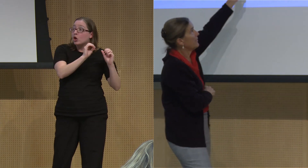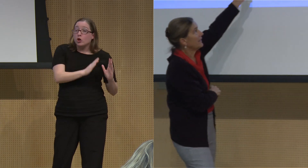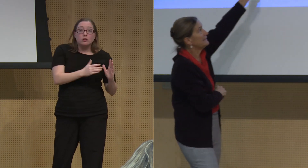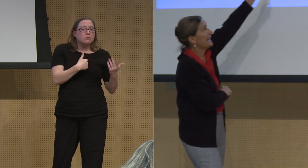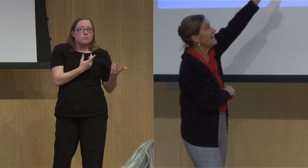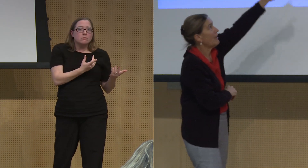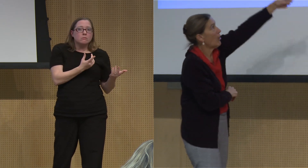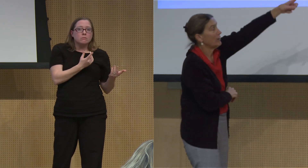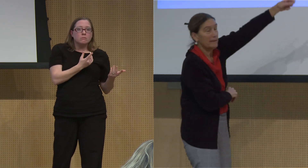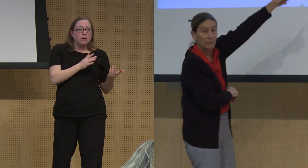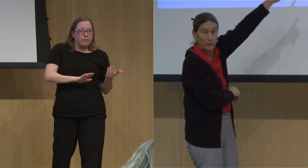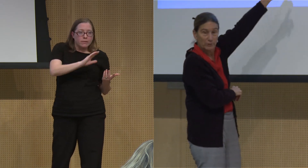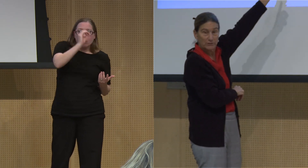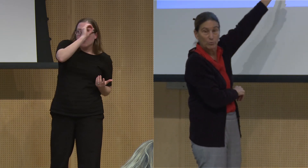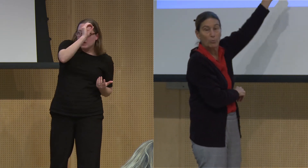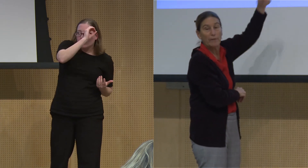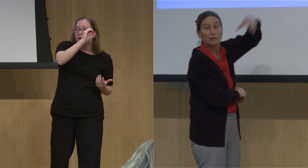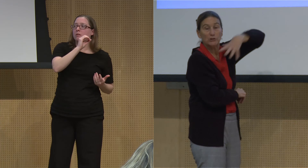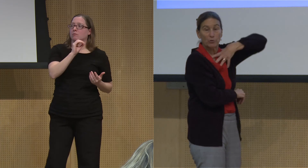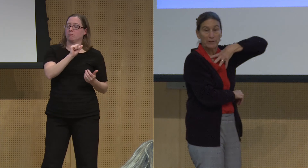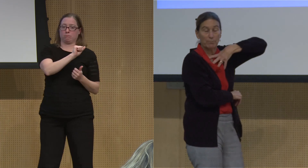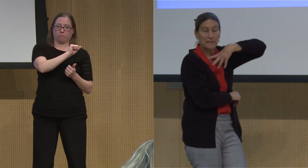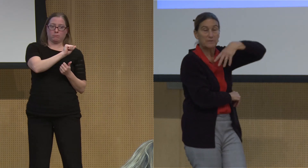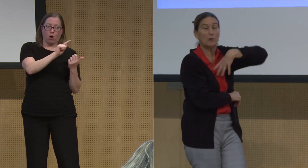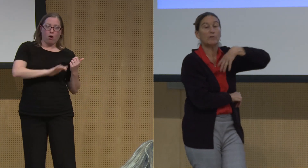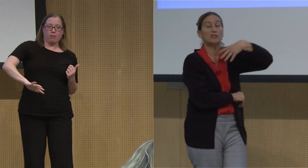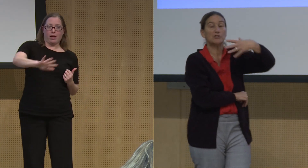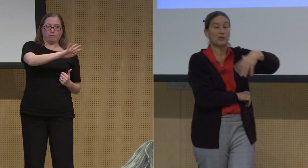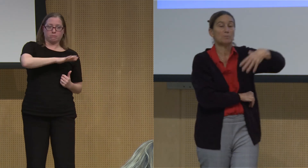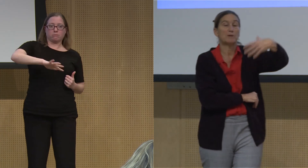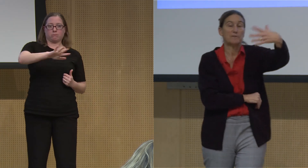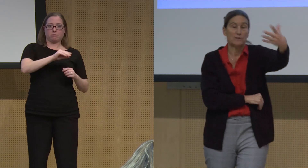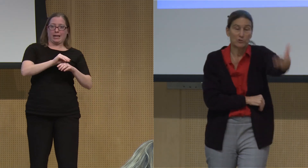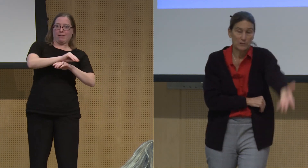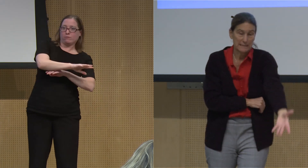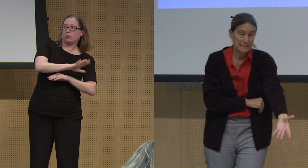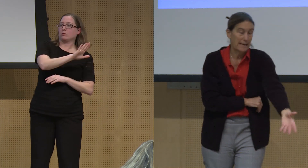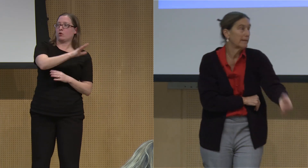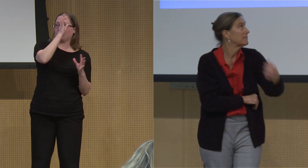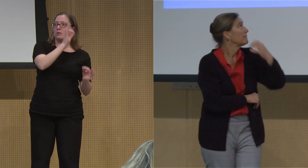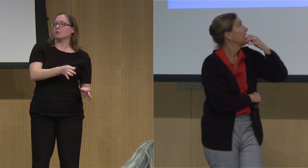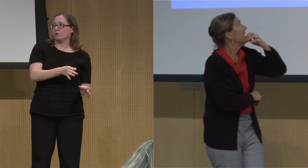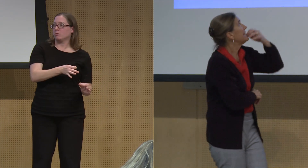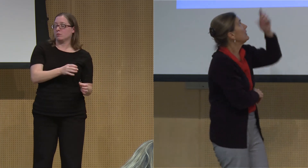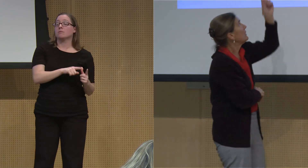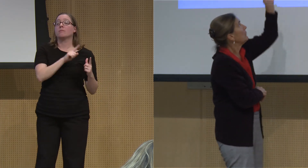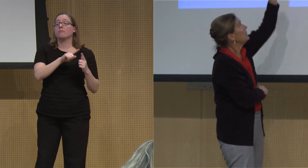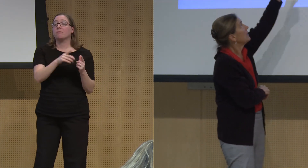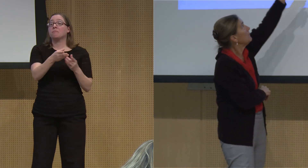BECAUSE THEY ALL INFLUENCE WHETHER SHE'S GOING TO BREASTFEED OR IF SHE STARTS BREASTFEEDING IS SHE GONNA SUSTAIN IT. THEN YOU GET FROM THE COMMUNITY.